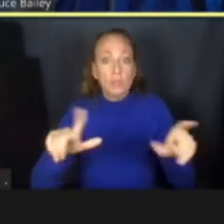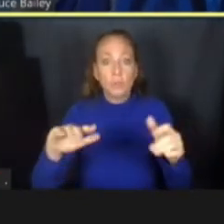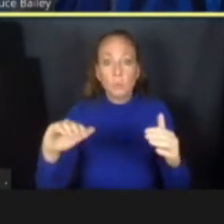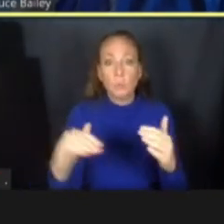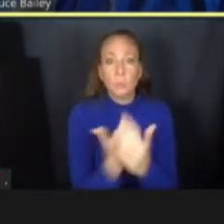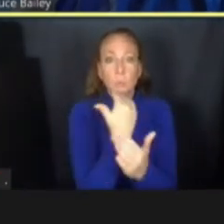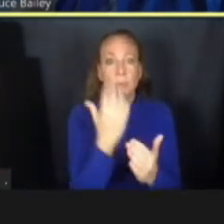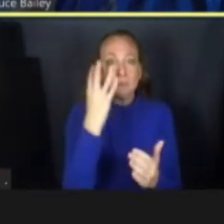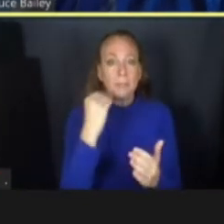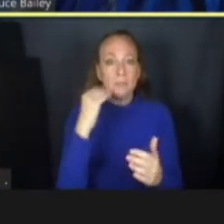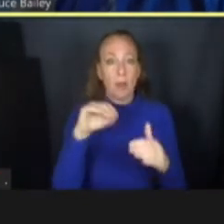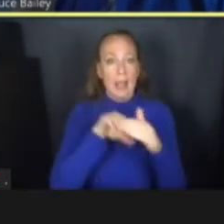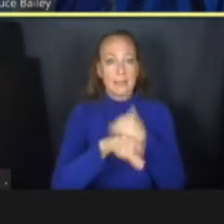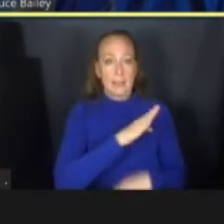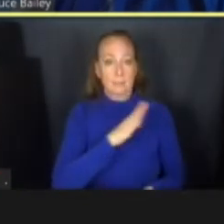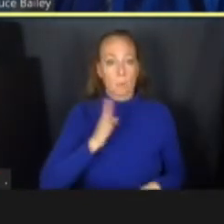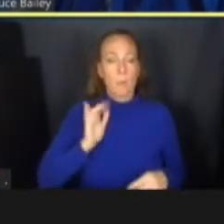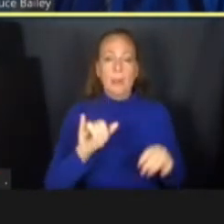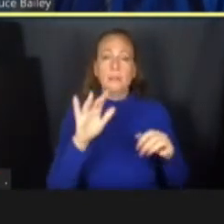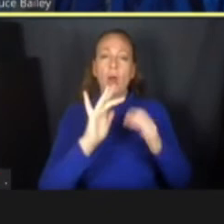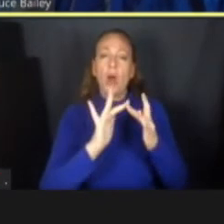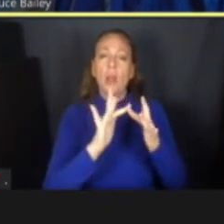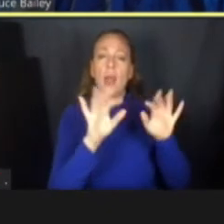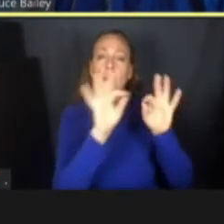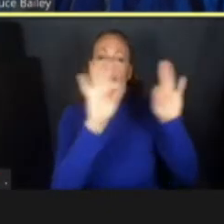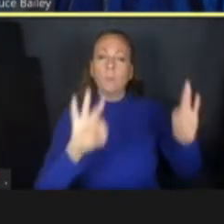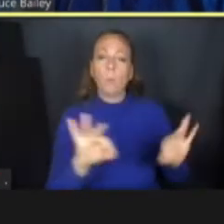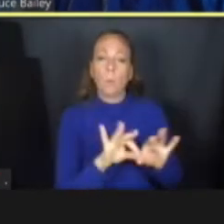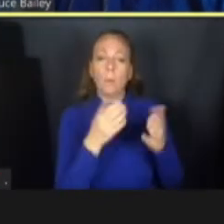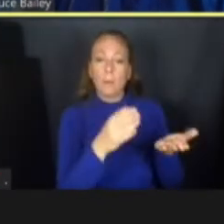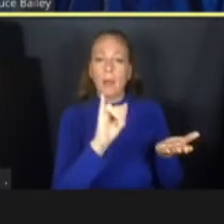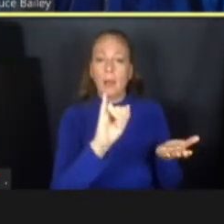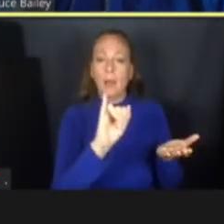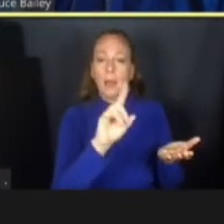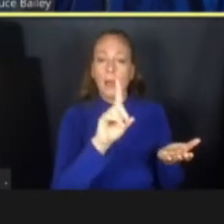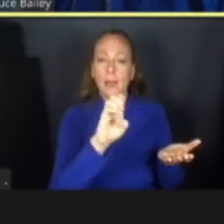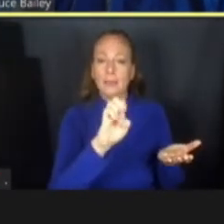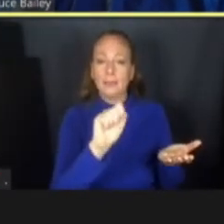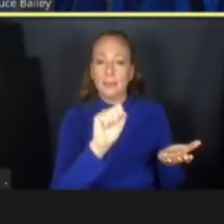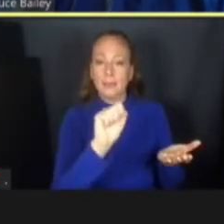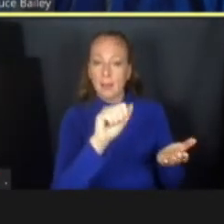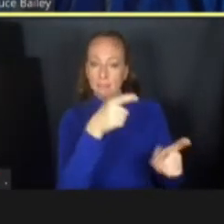an online form over at IdeaScale with partners at the Departments of Transportation and elsewhere.